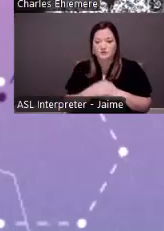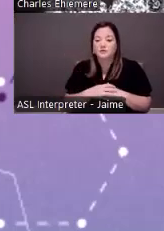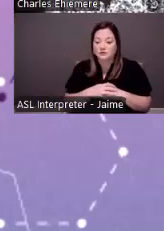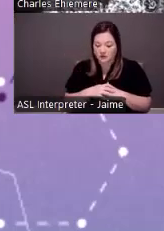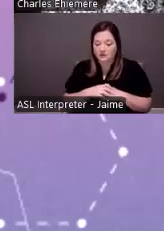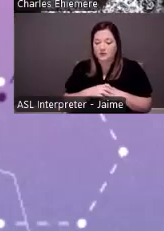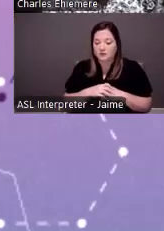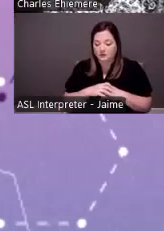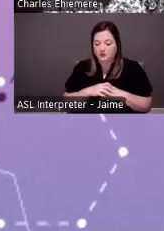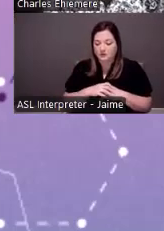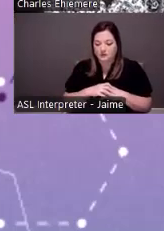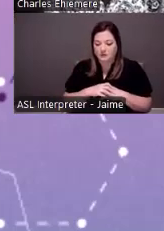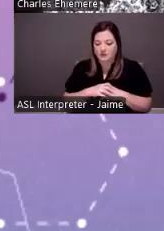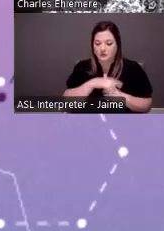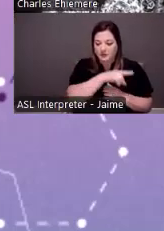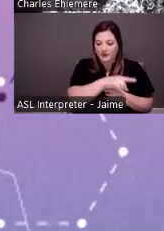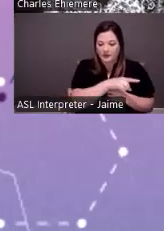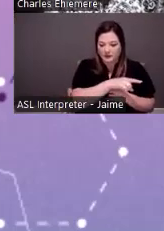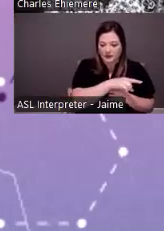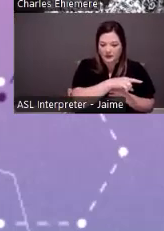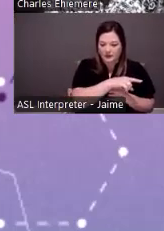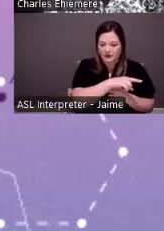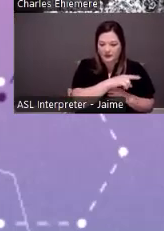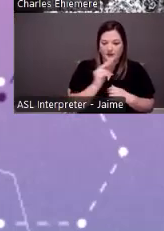It's around 31%, 32%.